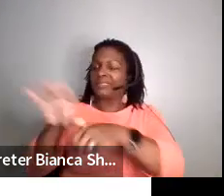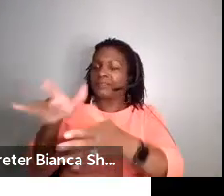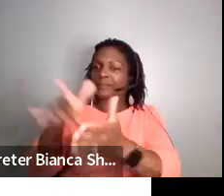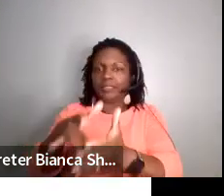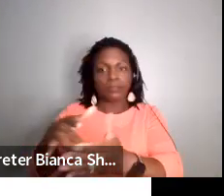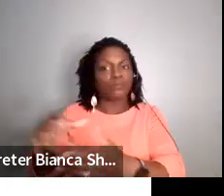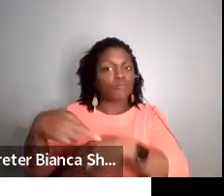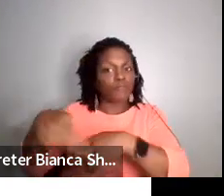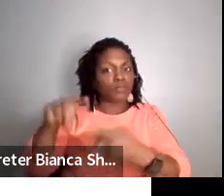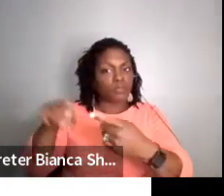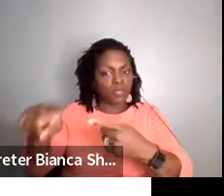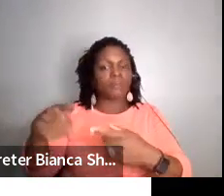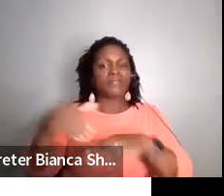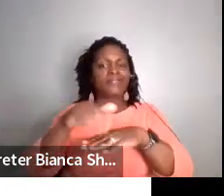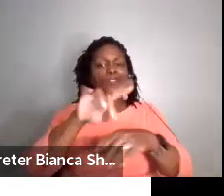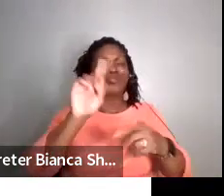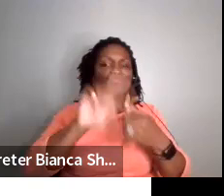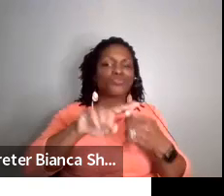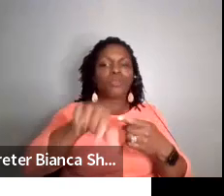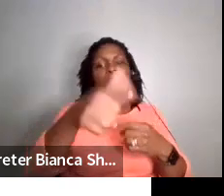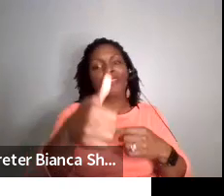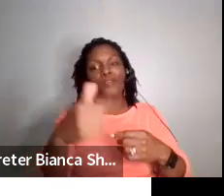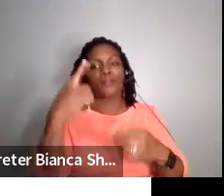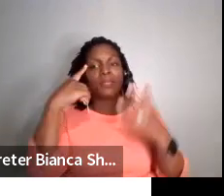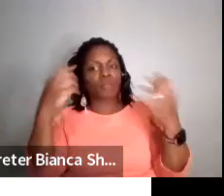Send them to another mental health provider. they held them by the medication.